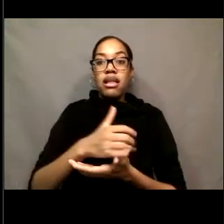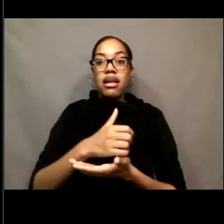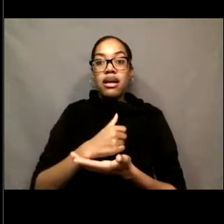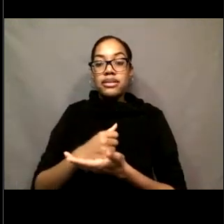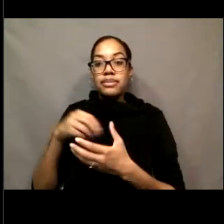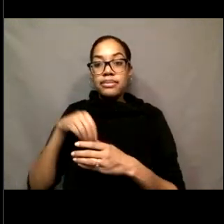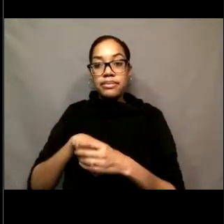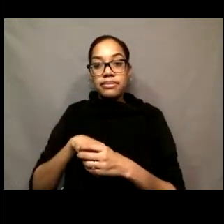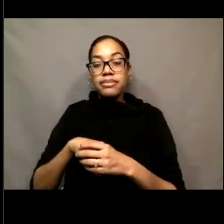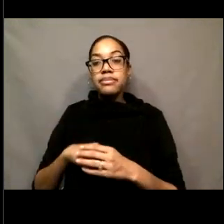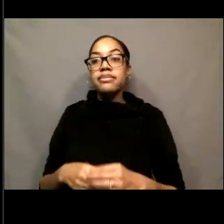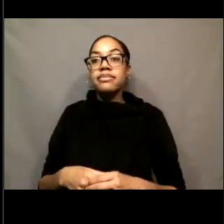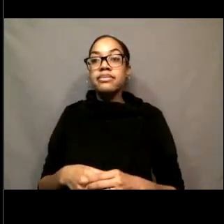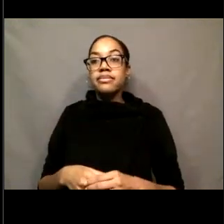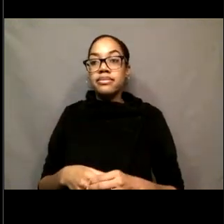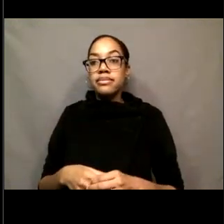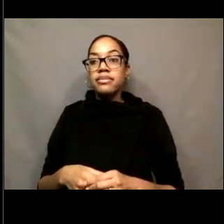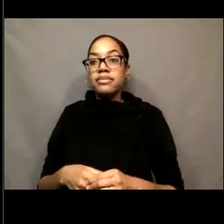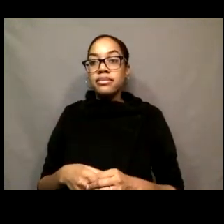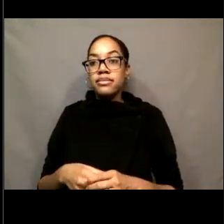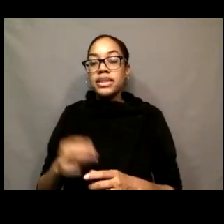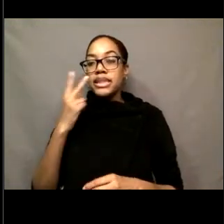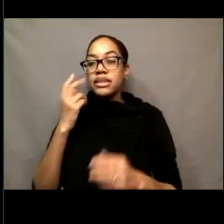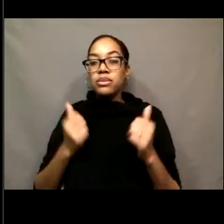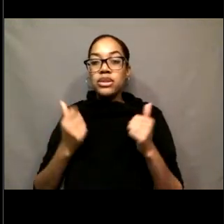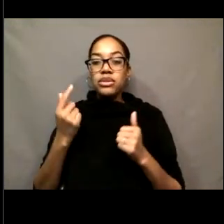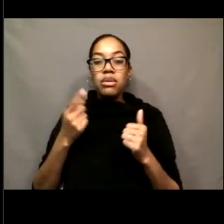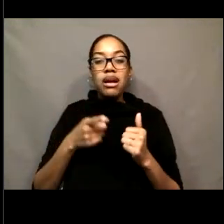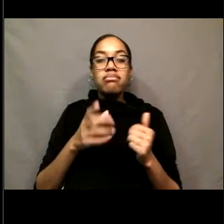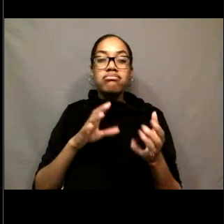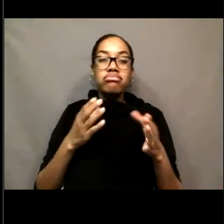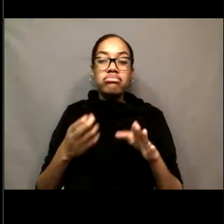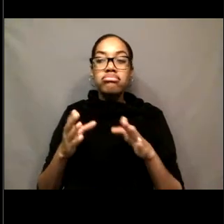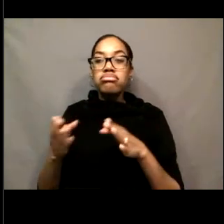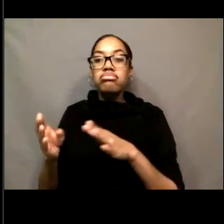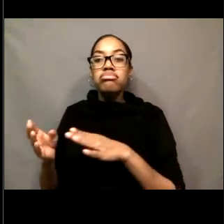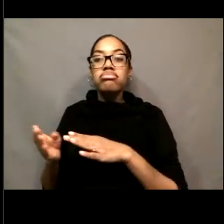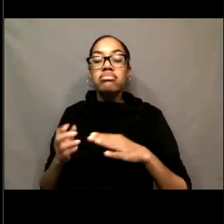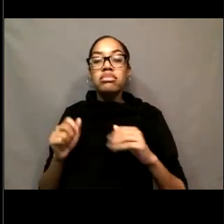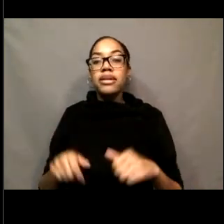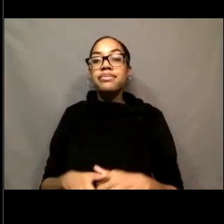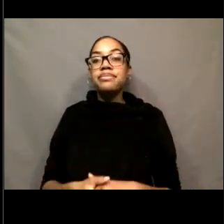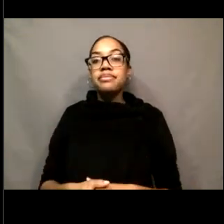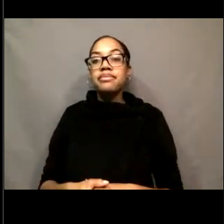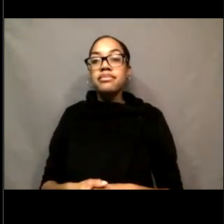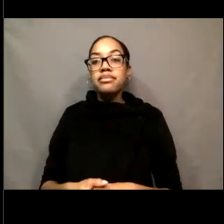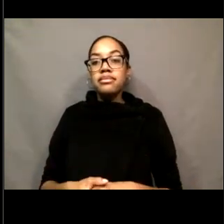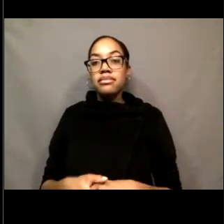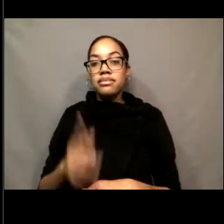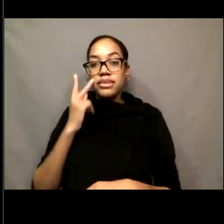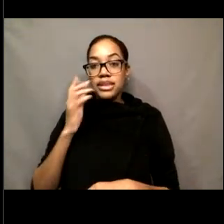tag number in the shell and see which ones didn't make it. We use this thing hanging off my side here